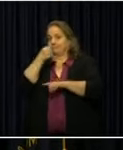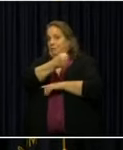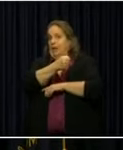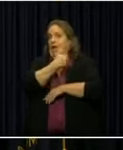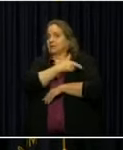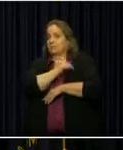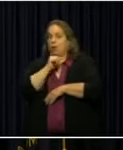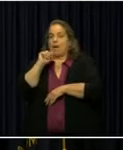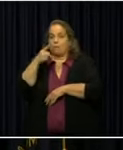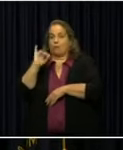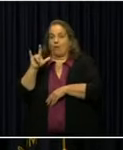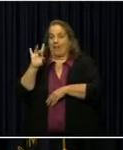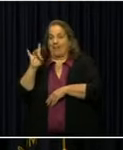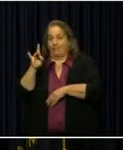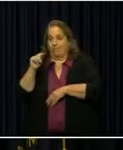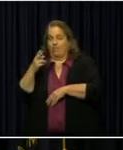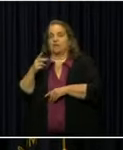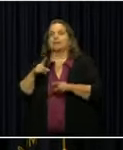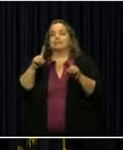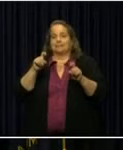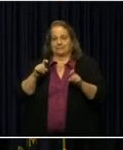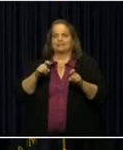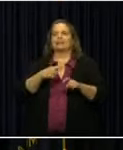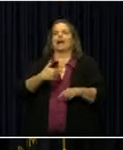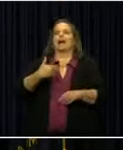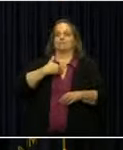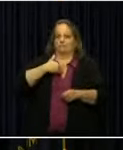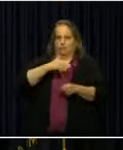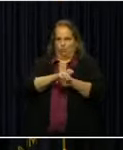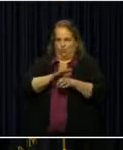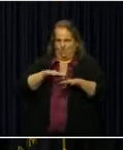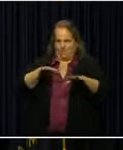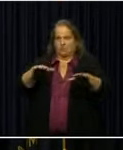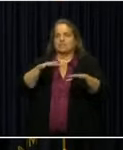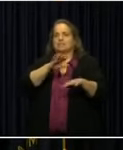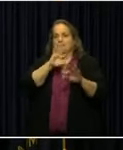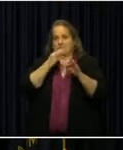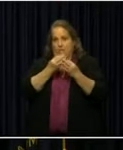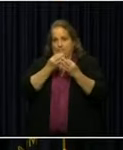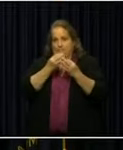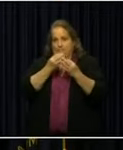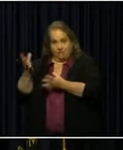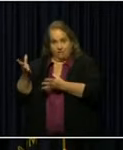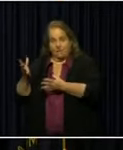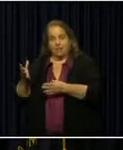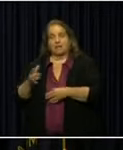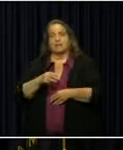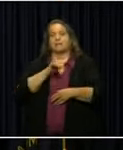GUIDELINES AND WHEN AND HOW WE LOOSEN RESTRICTIONS, WE OPEN UP